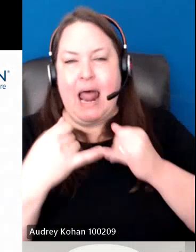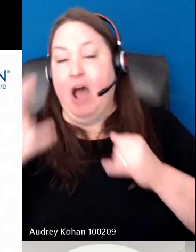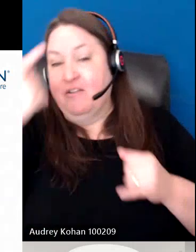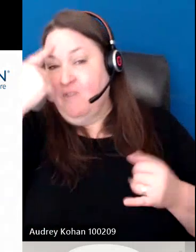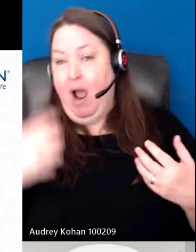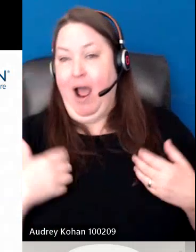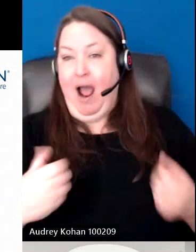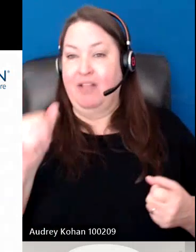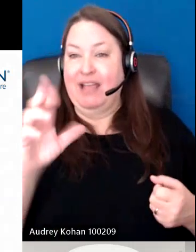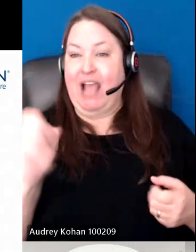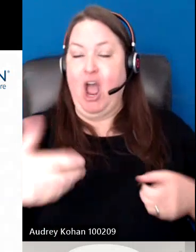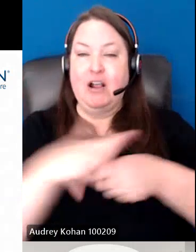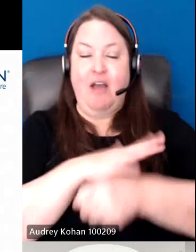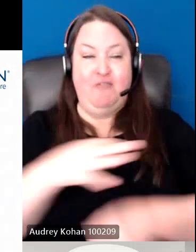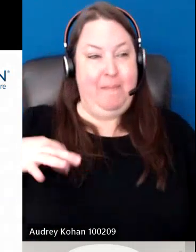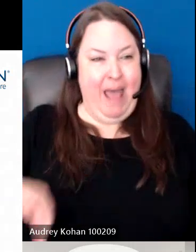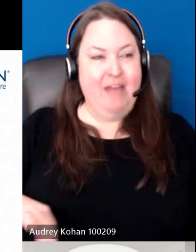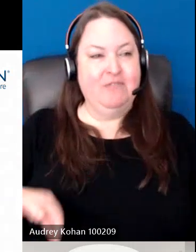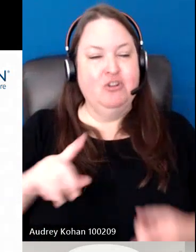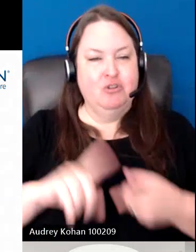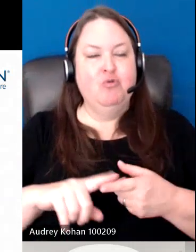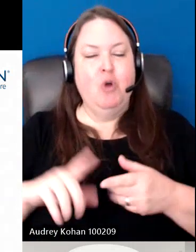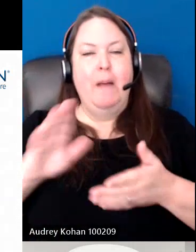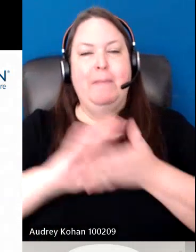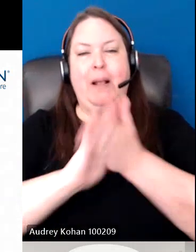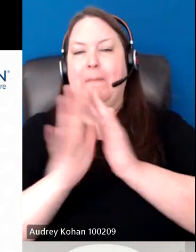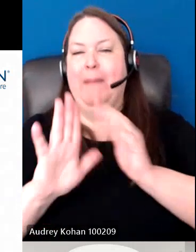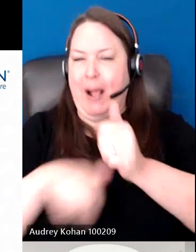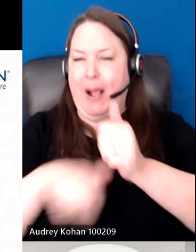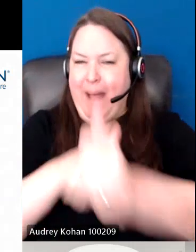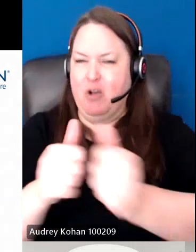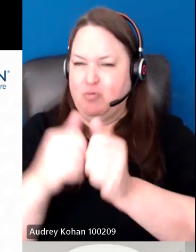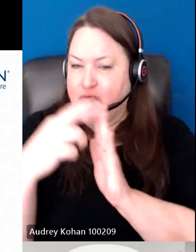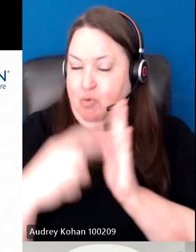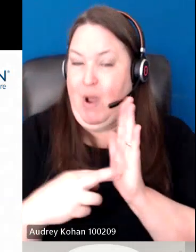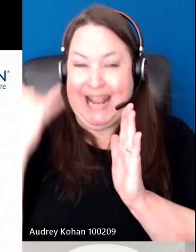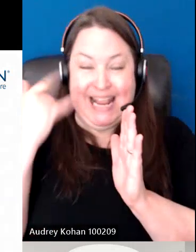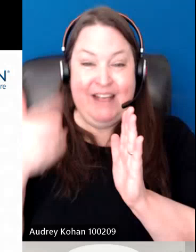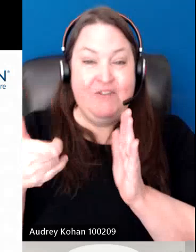coverage benefits to to come into compliance with the regulation if they were newly covered by the